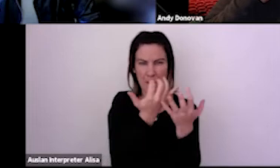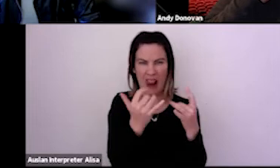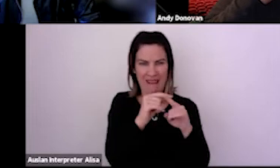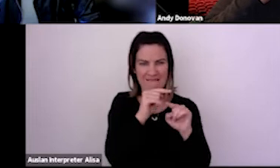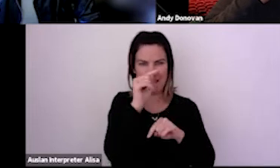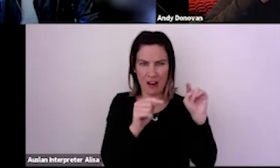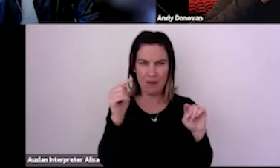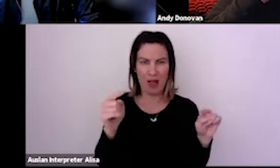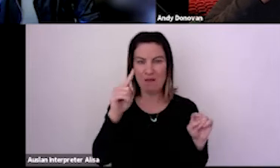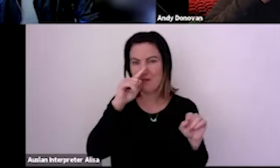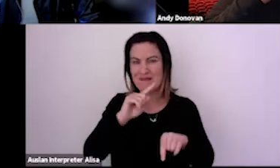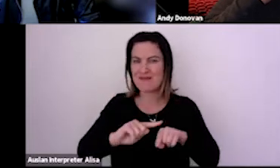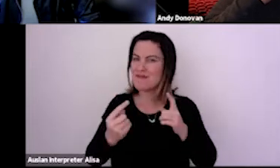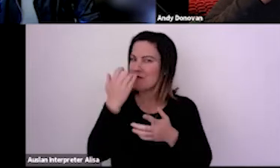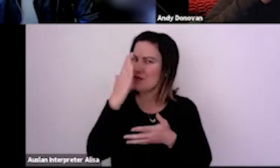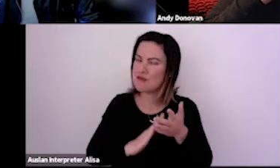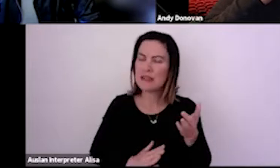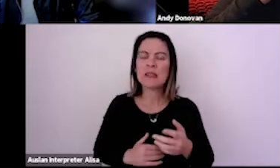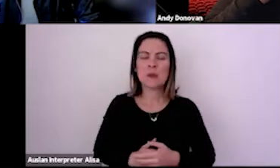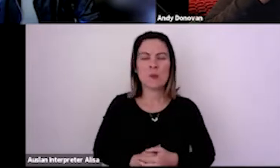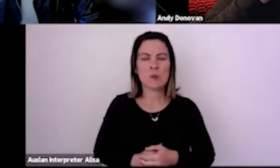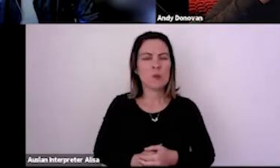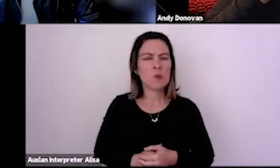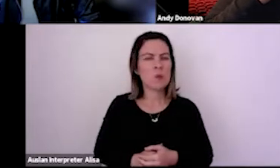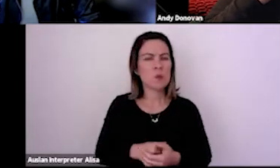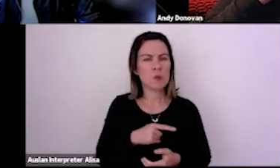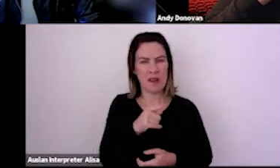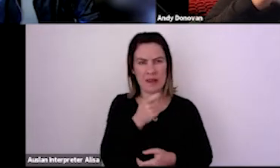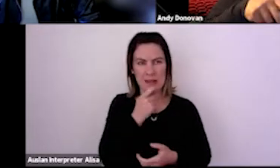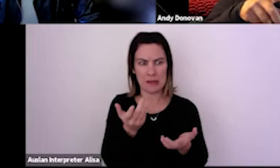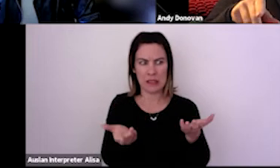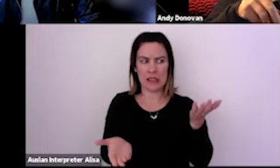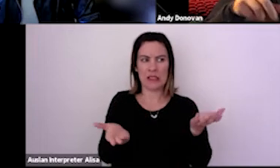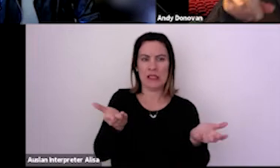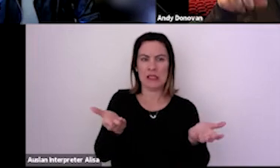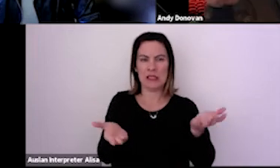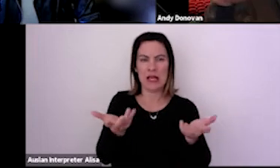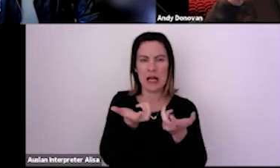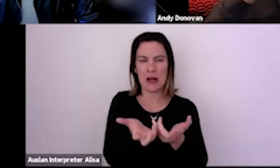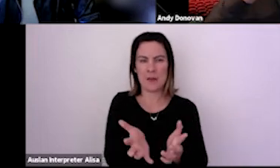So, I think it is just the volatility, but it is pleasing to see the slide that